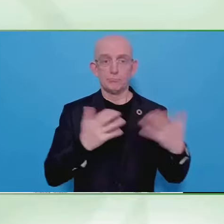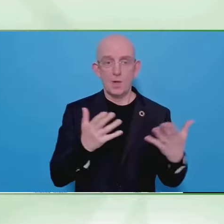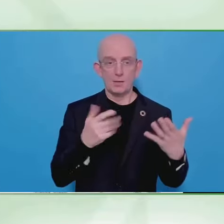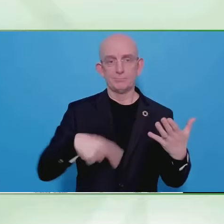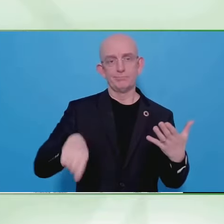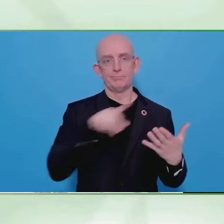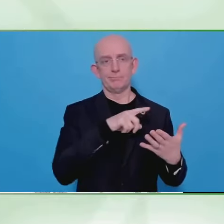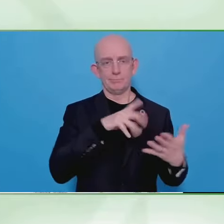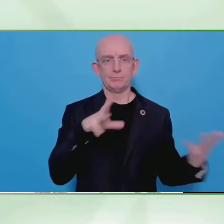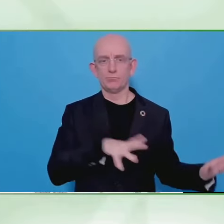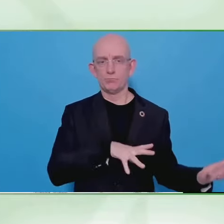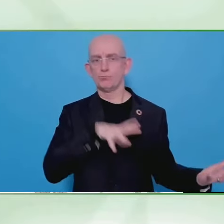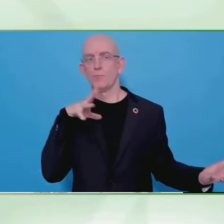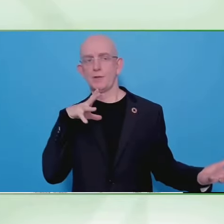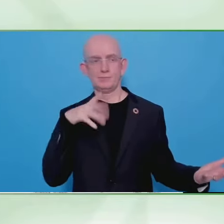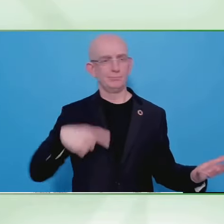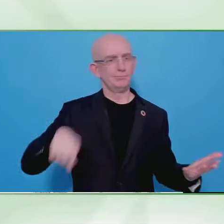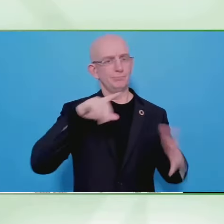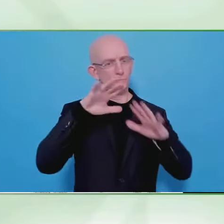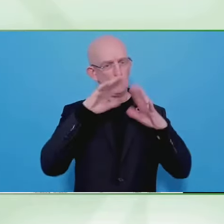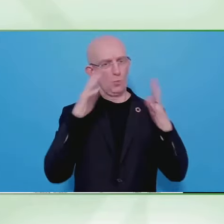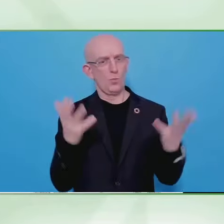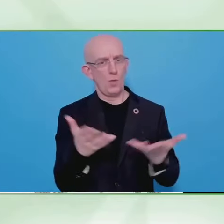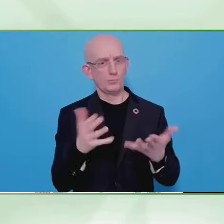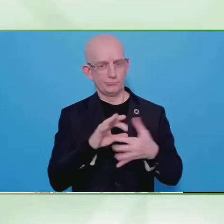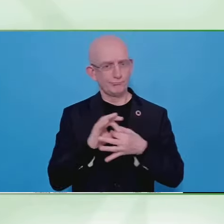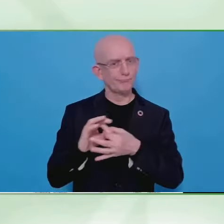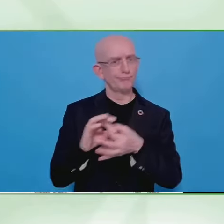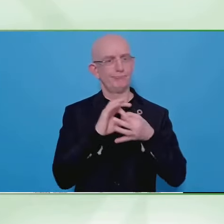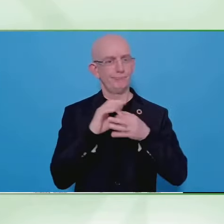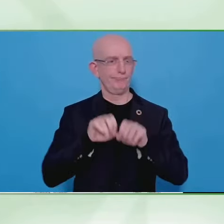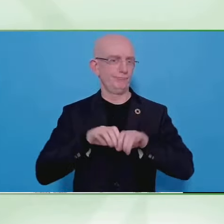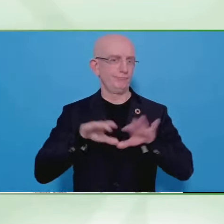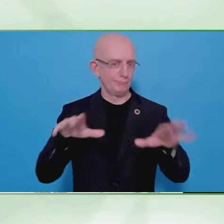then on to Susan.